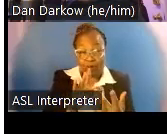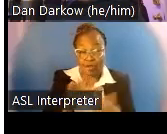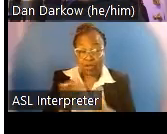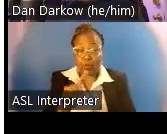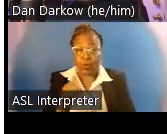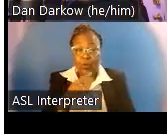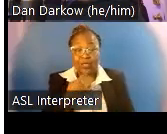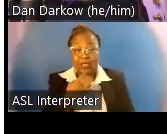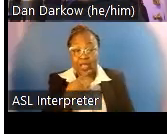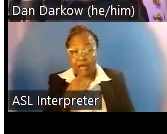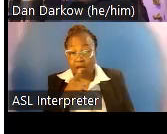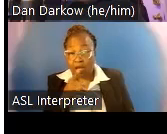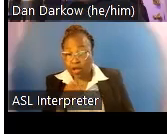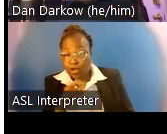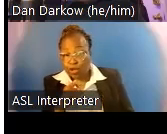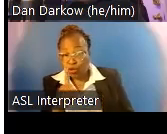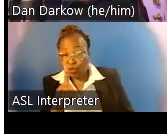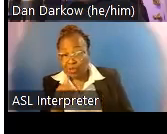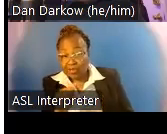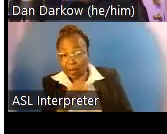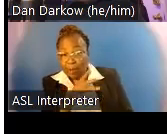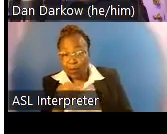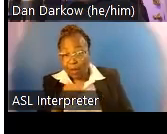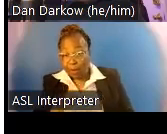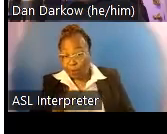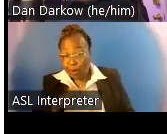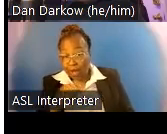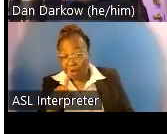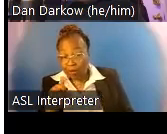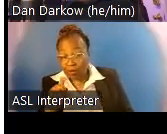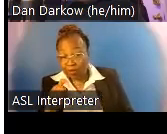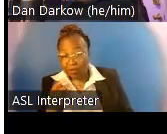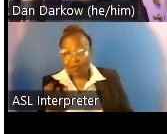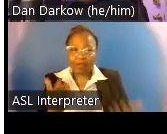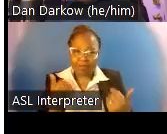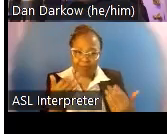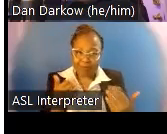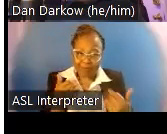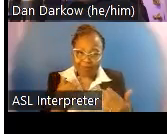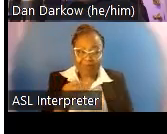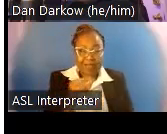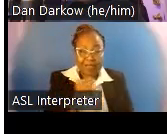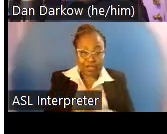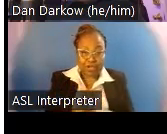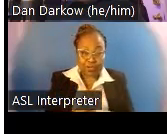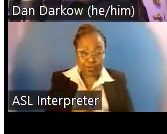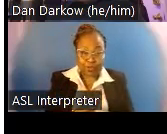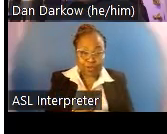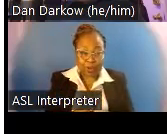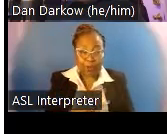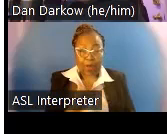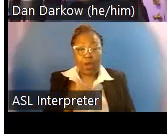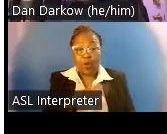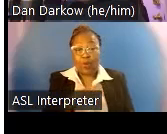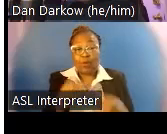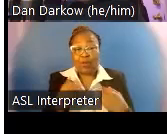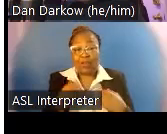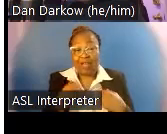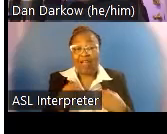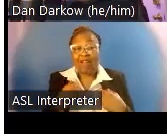are you disabled and proud, come join this internship. We would end up with a disproportionate number